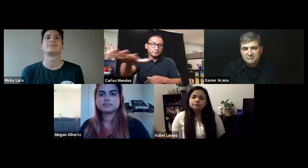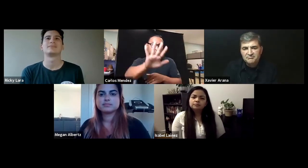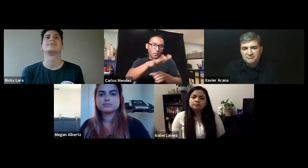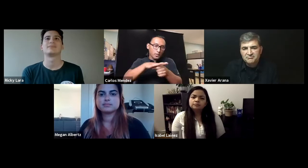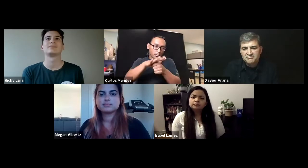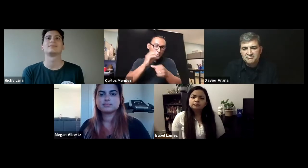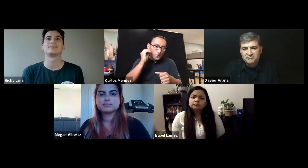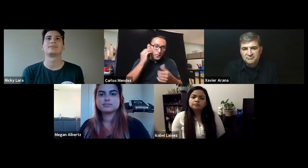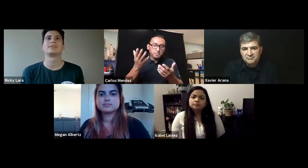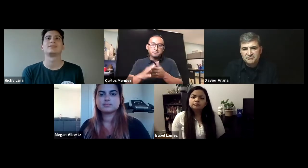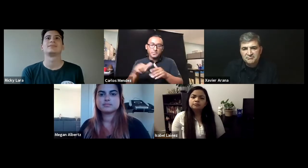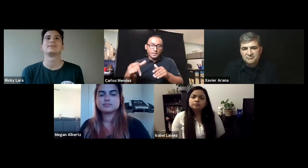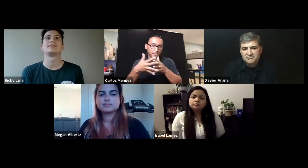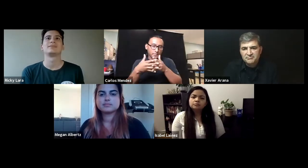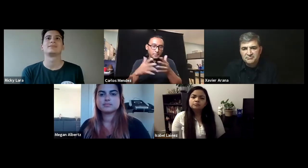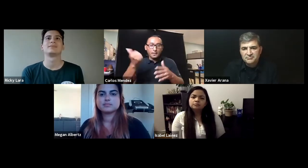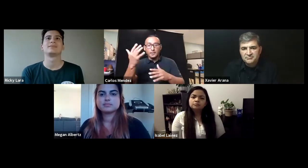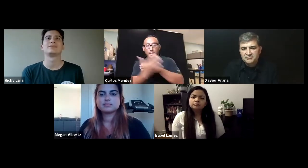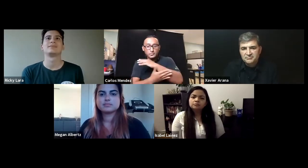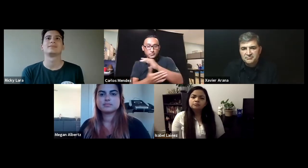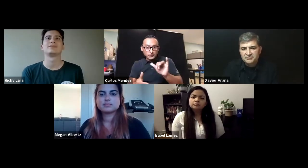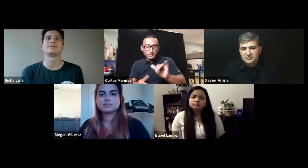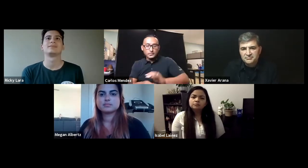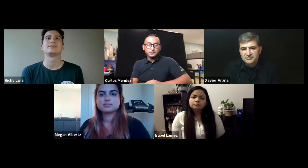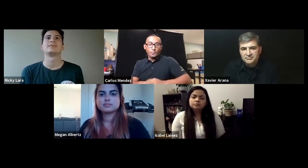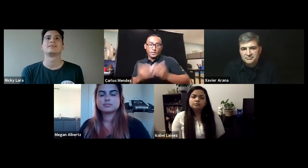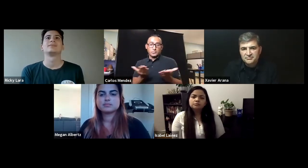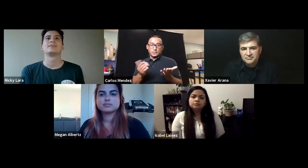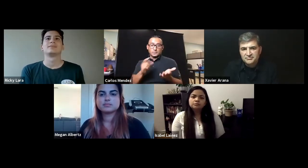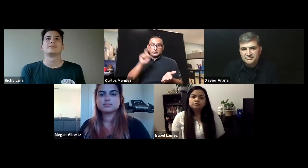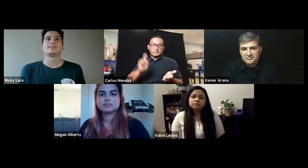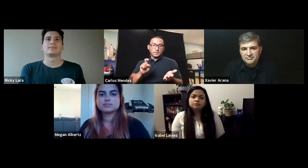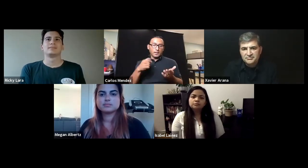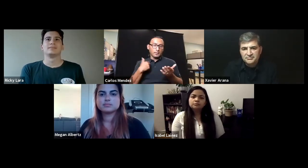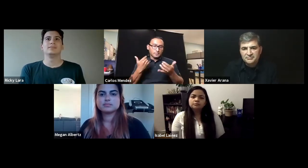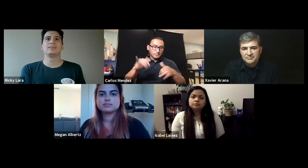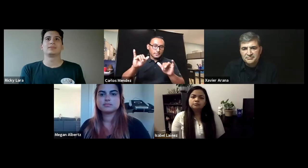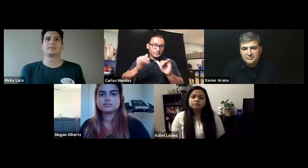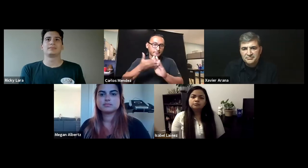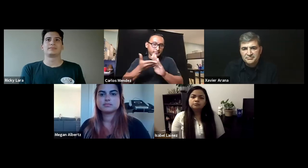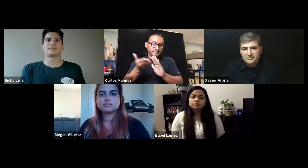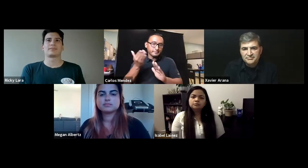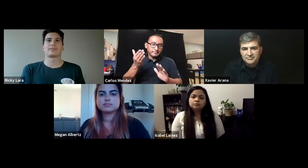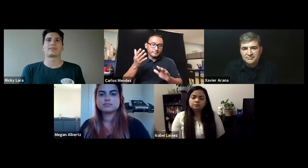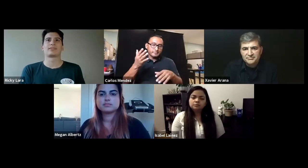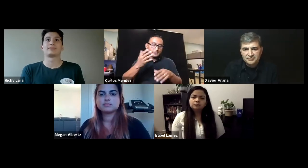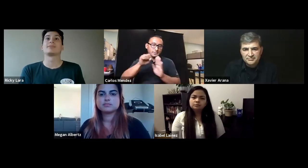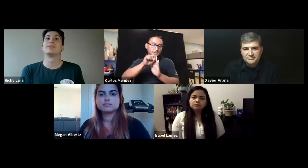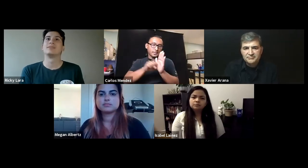and be involved, because that's your home. You know, it doesn't matter what country you're in.